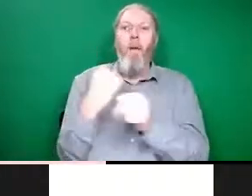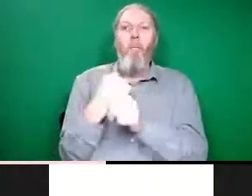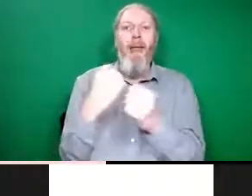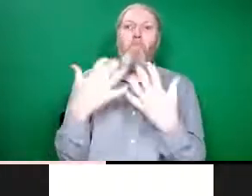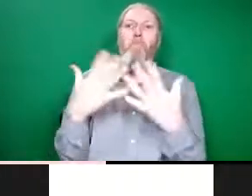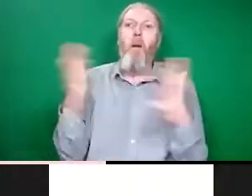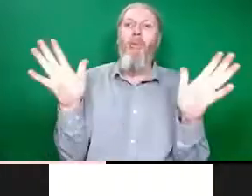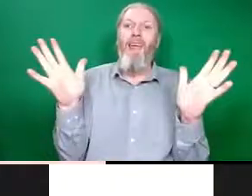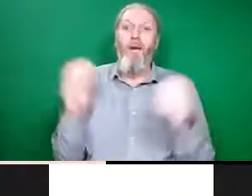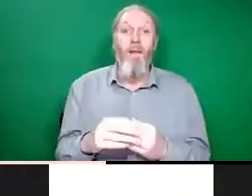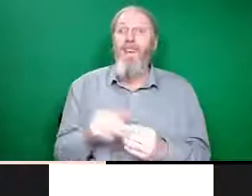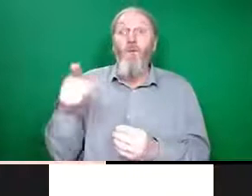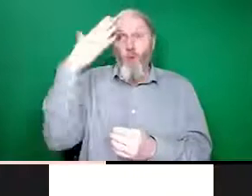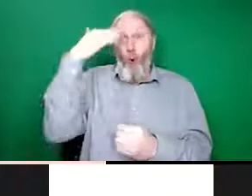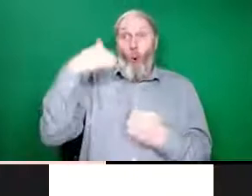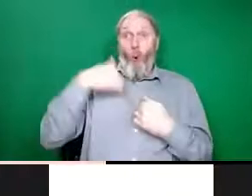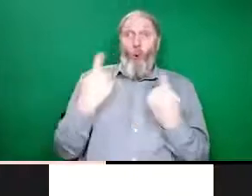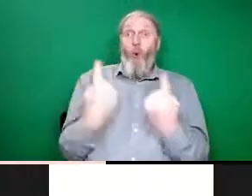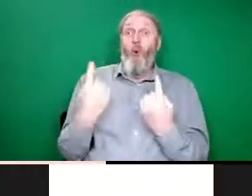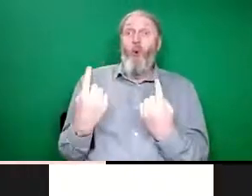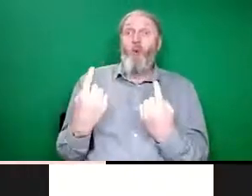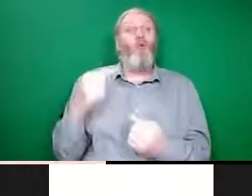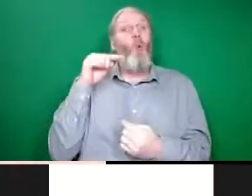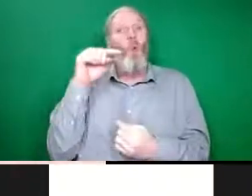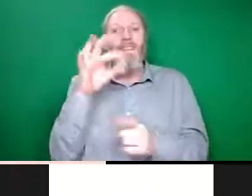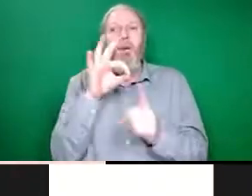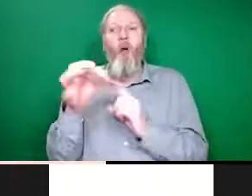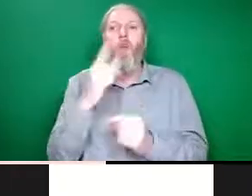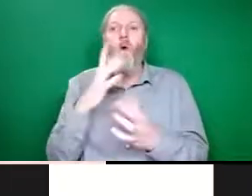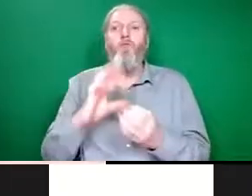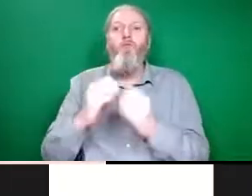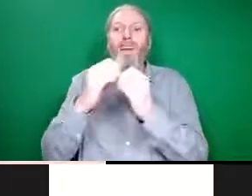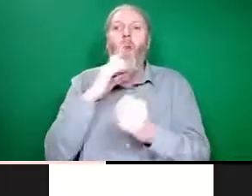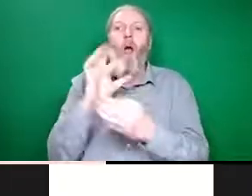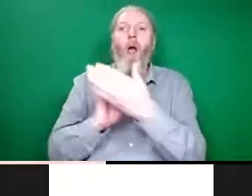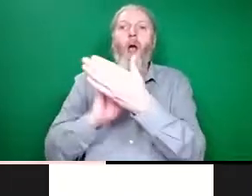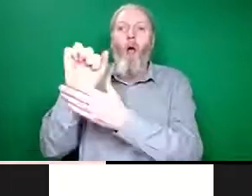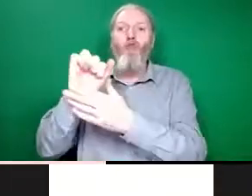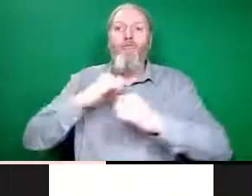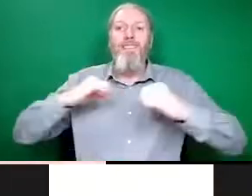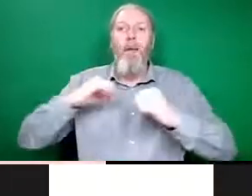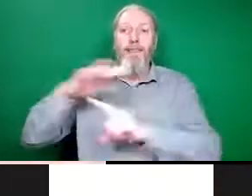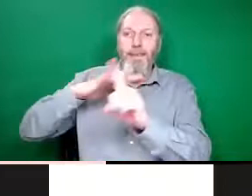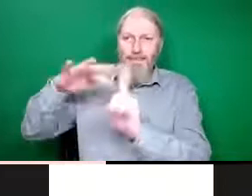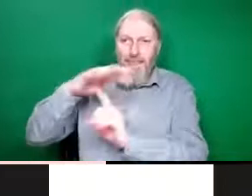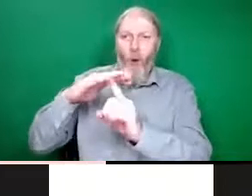Lauren, I believe you have worked in PR and marketing for many years but you have brought your expertise and